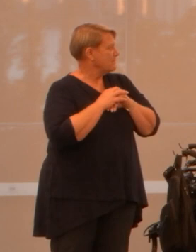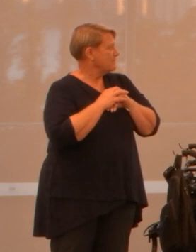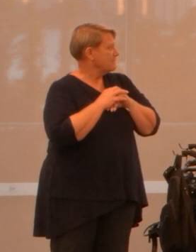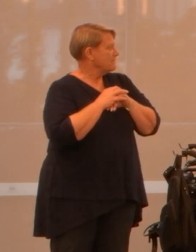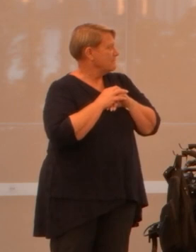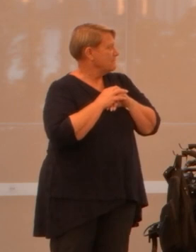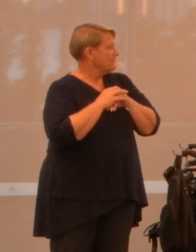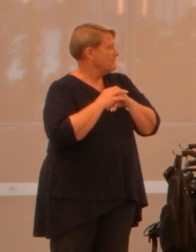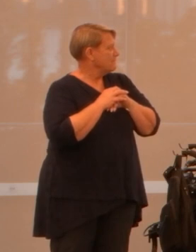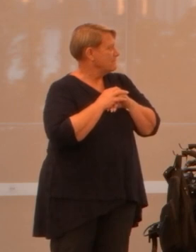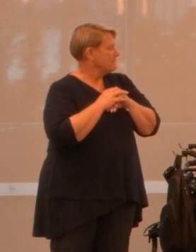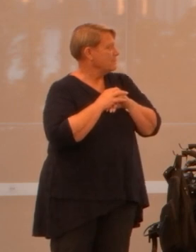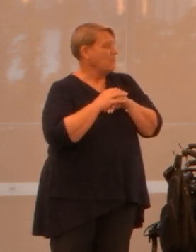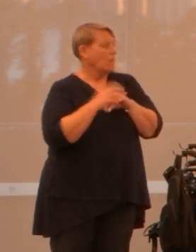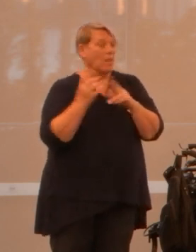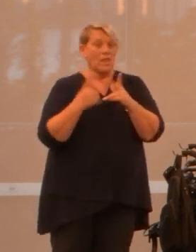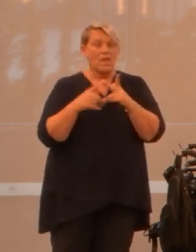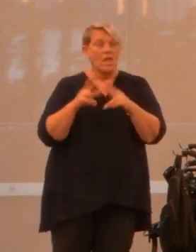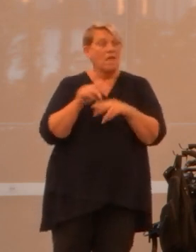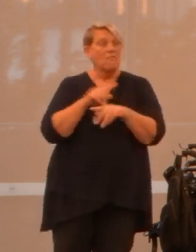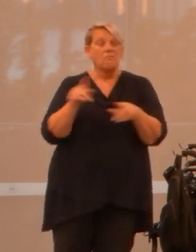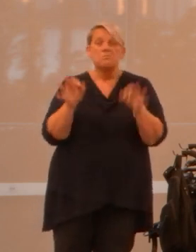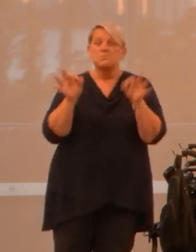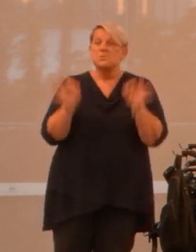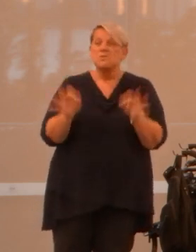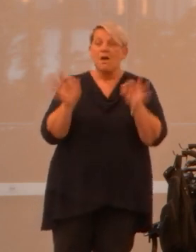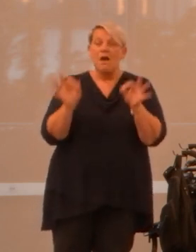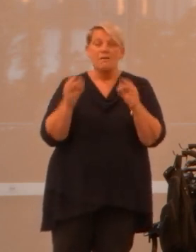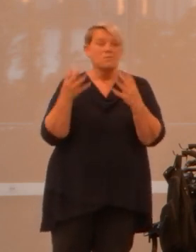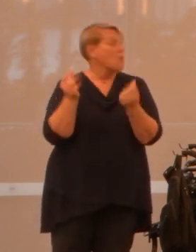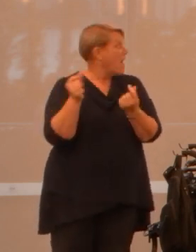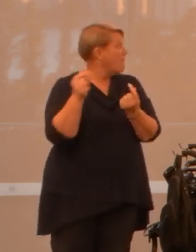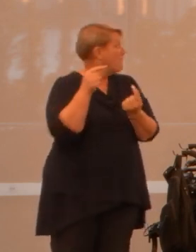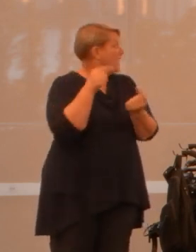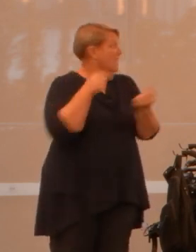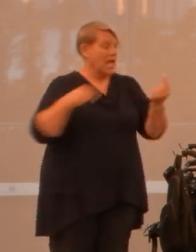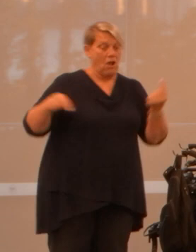If you decide that you want to have a carousel that changes pictures so that